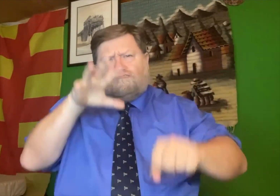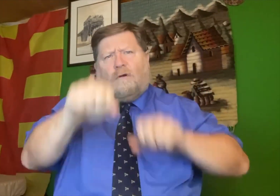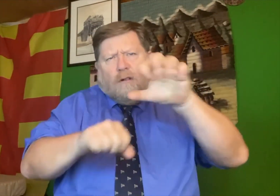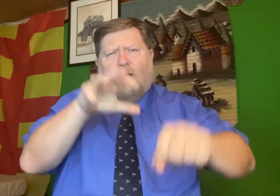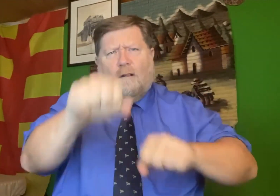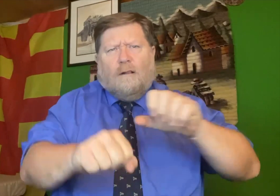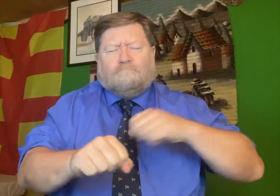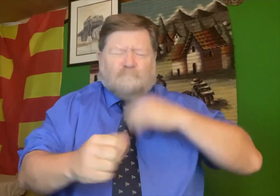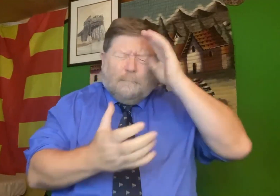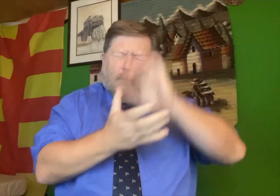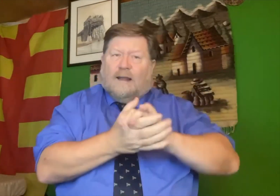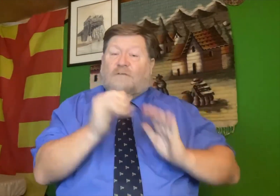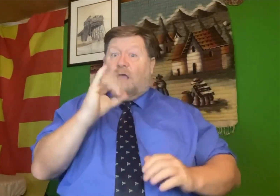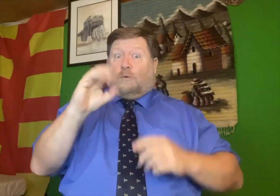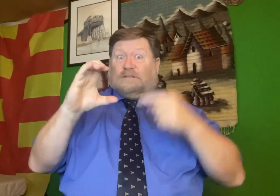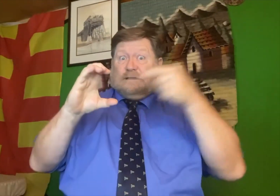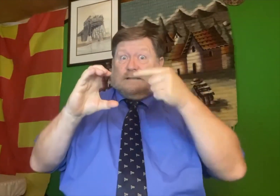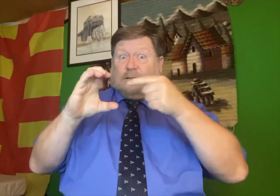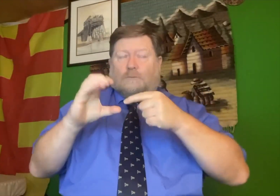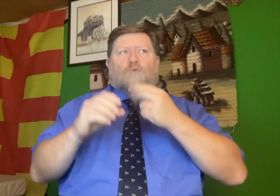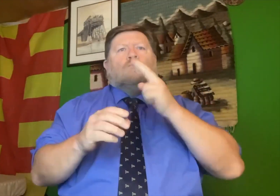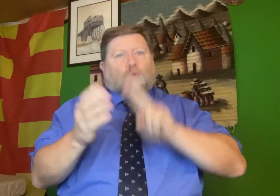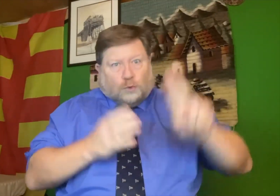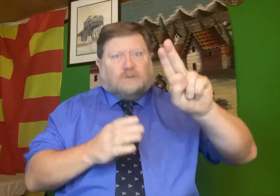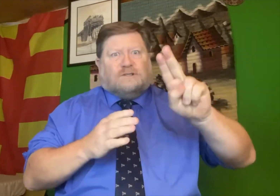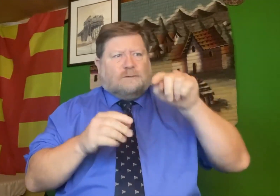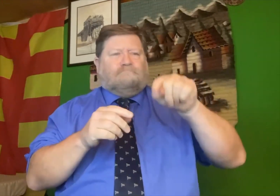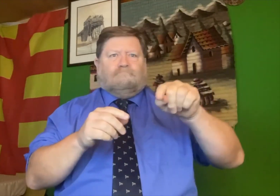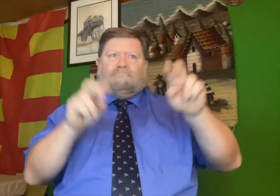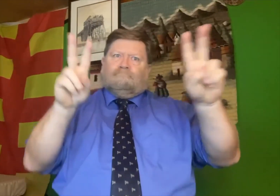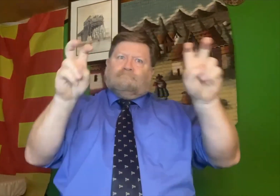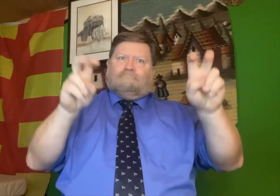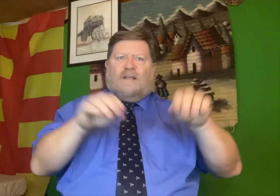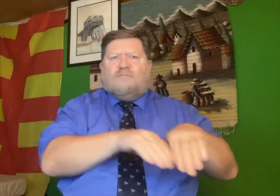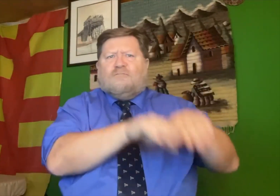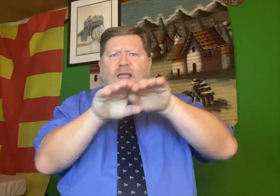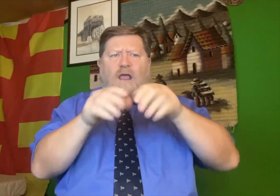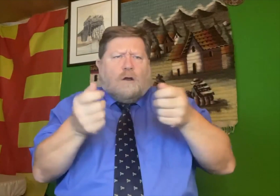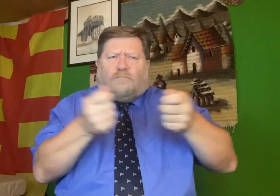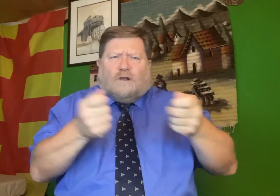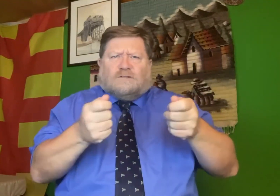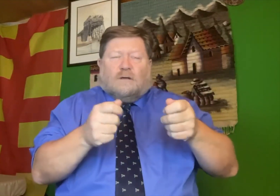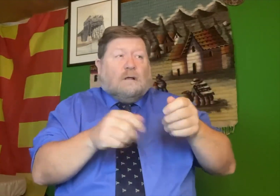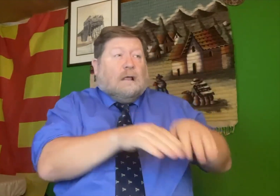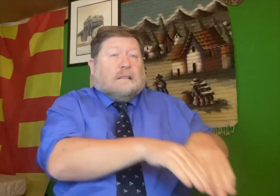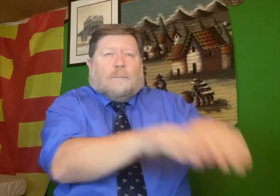are struggling with. I believe the IOC uses the term Fair Governance